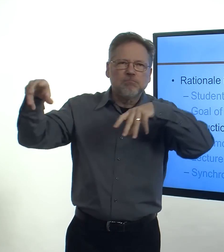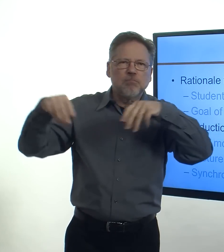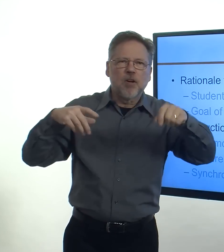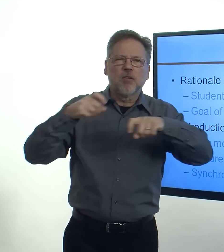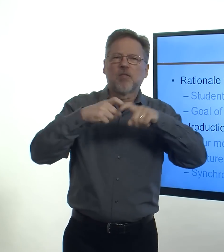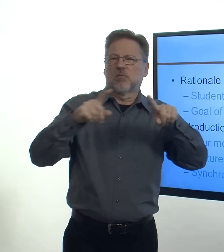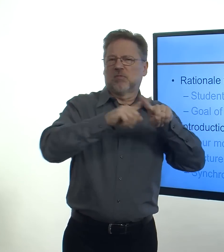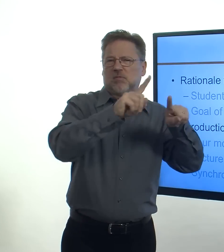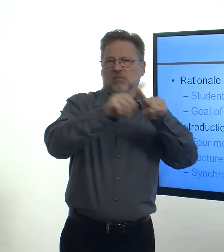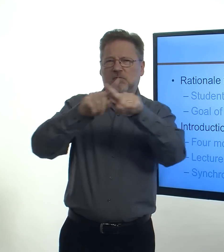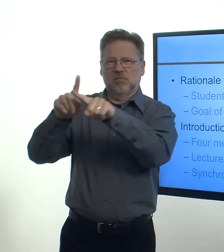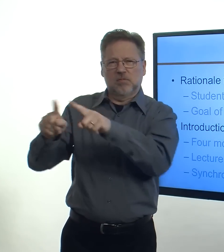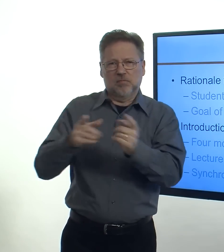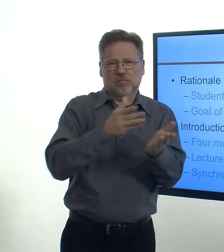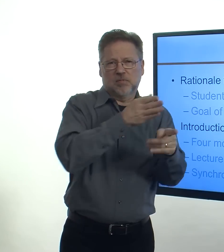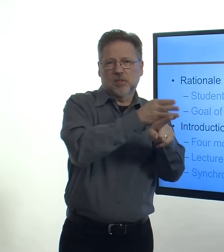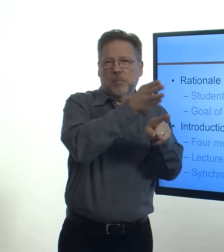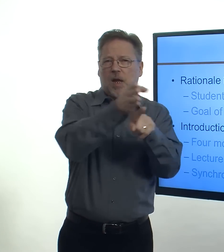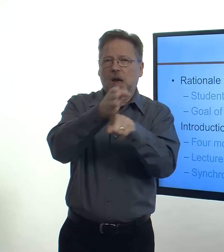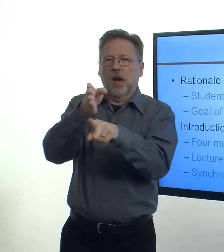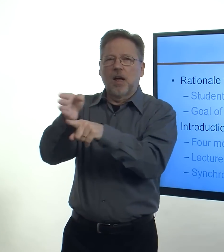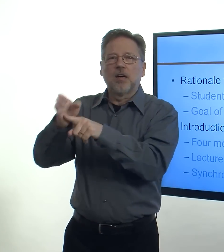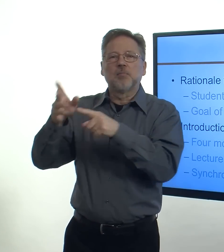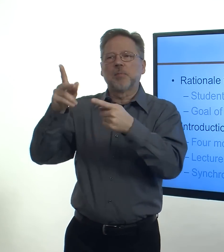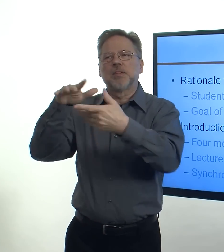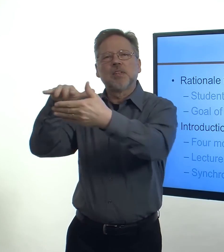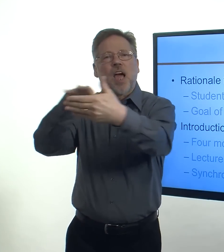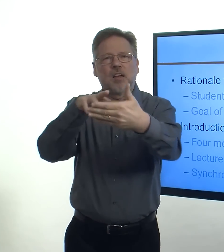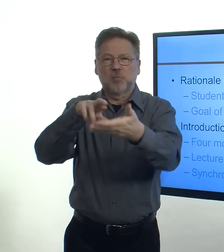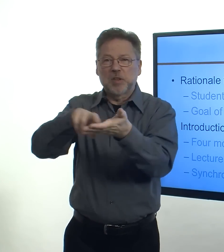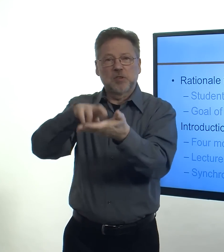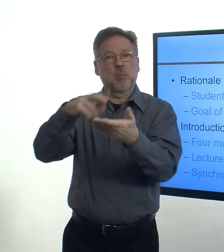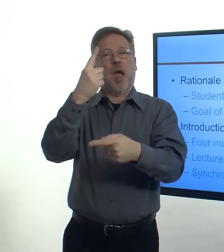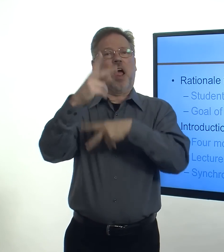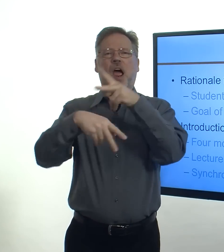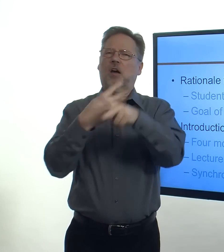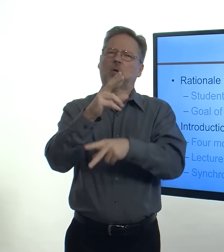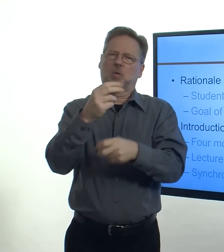a great deal of information from a variety of disciplines, including different research